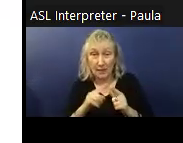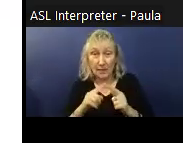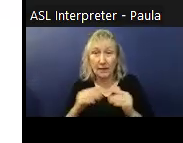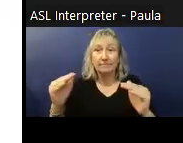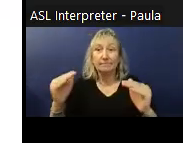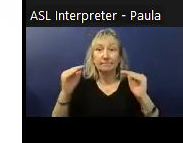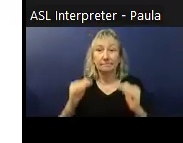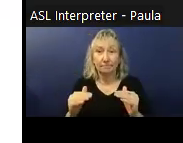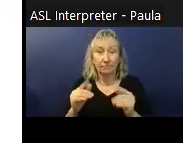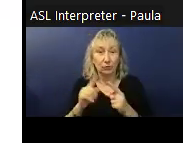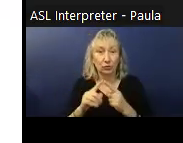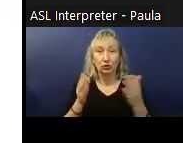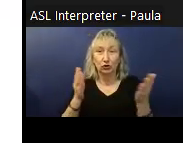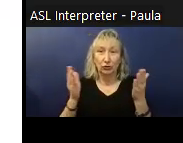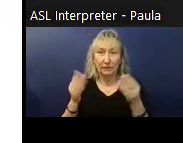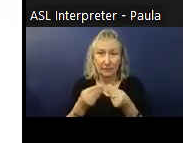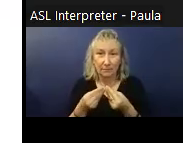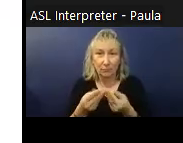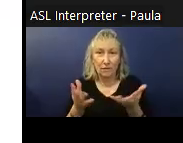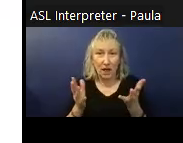Just give you another minute to speak up.